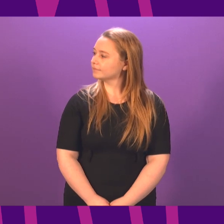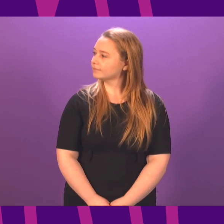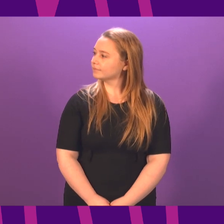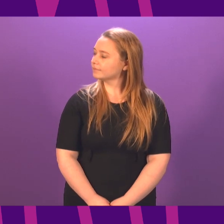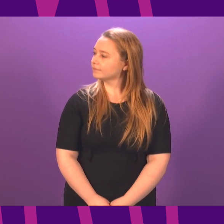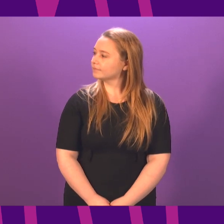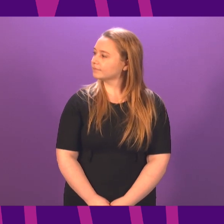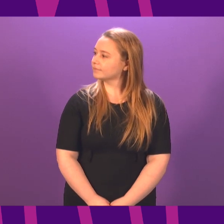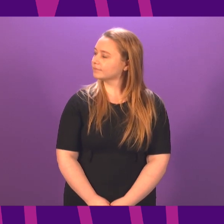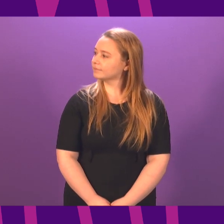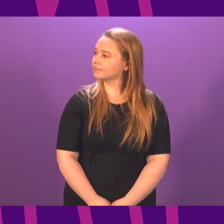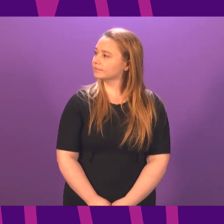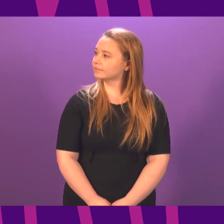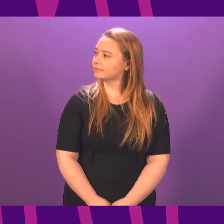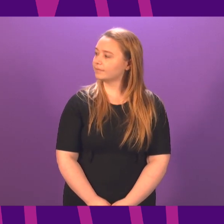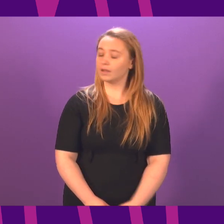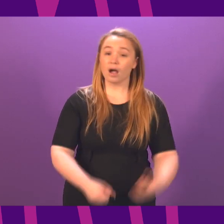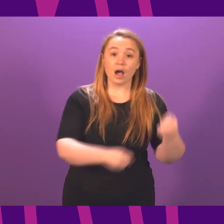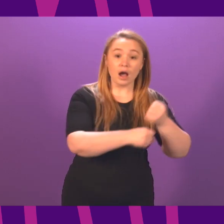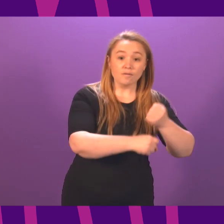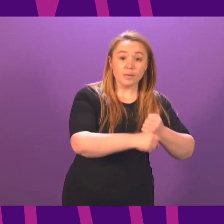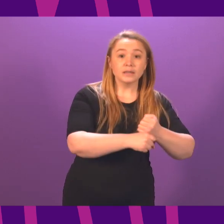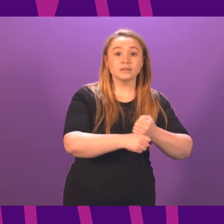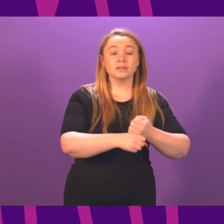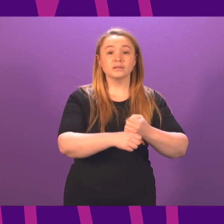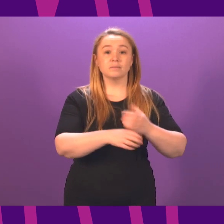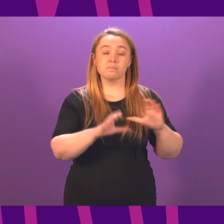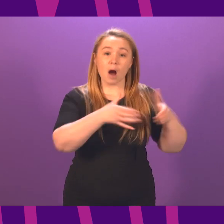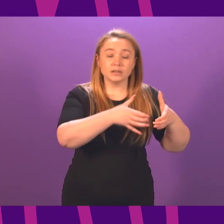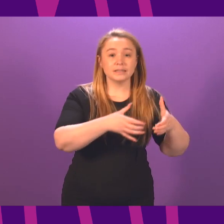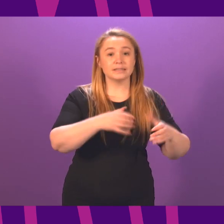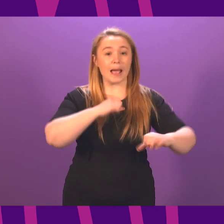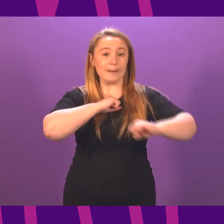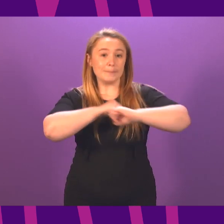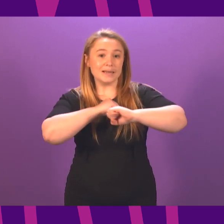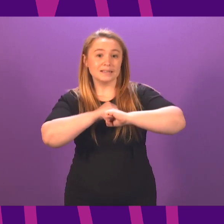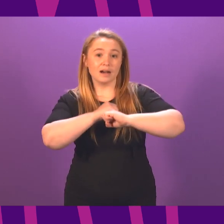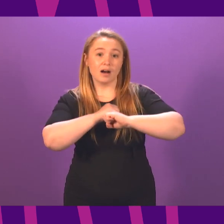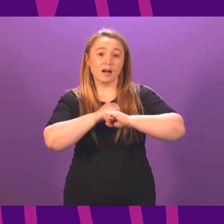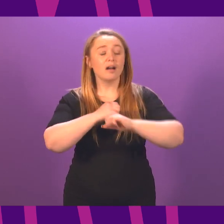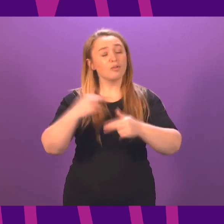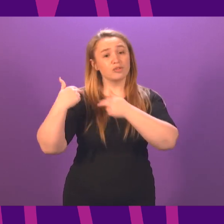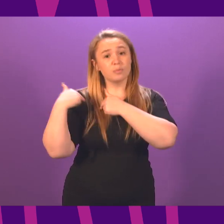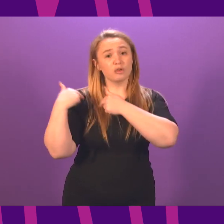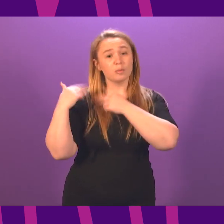the media have a shared responsibility to avoid the complacency that the First Minister mentioned.